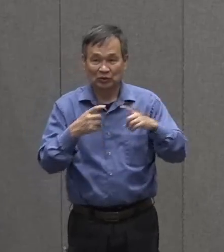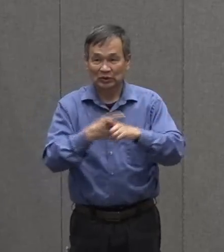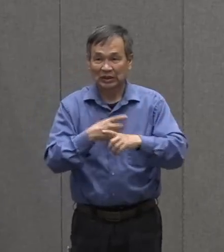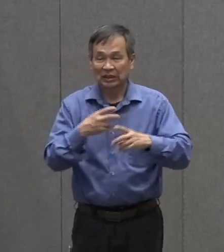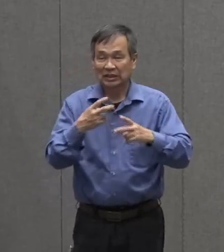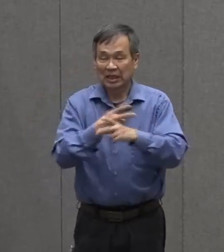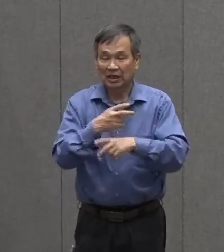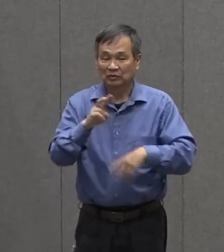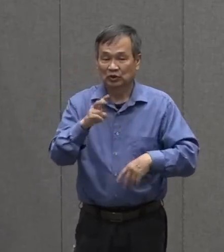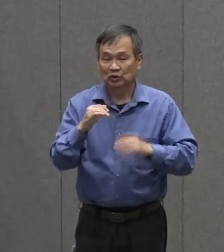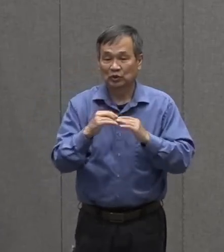Four. - Four.